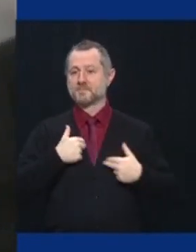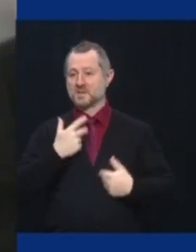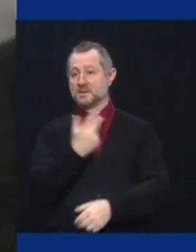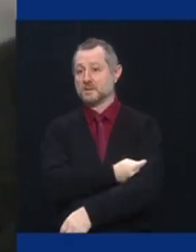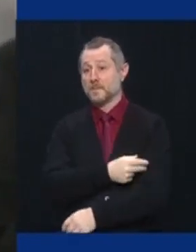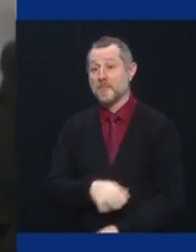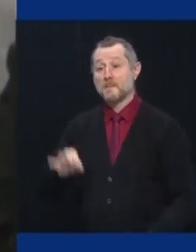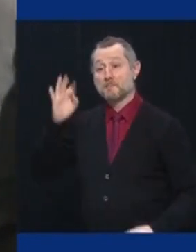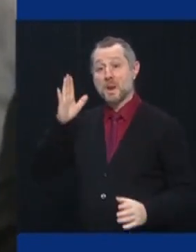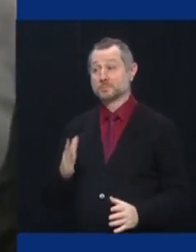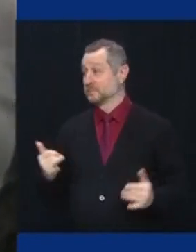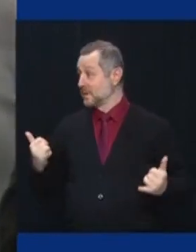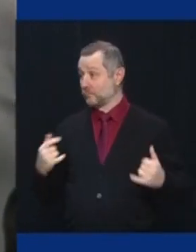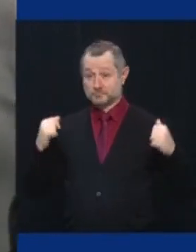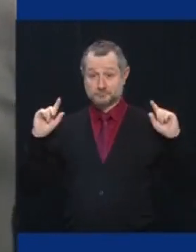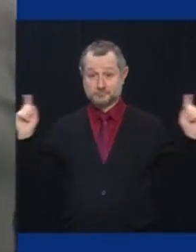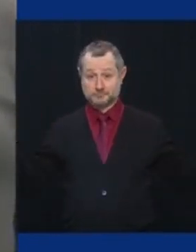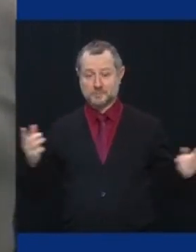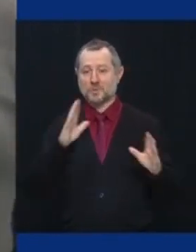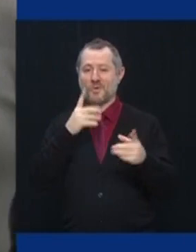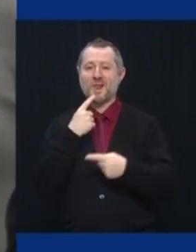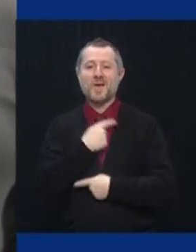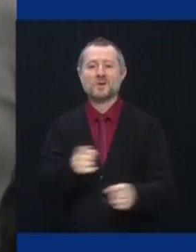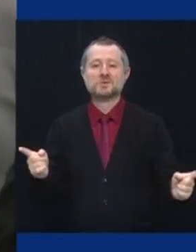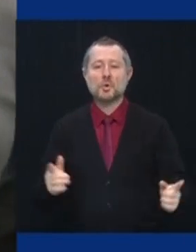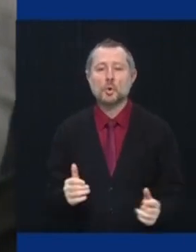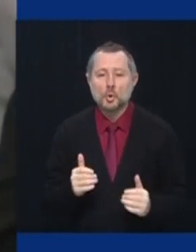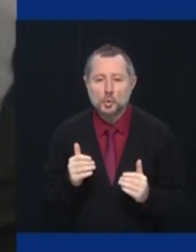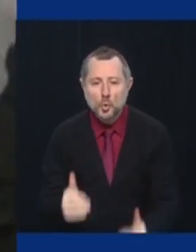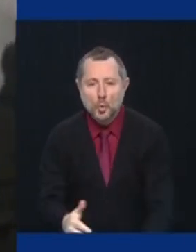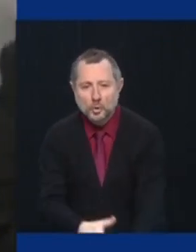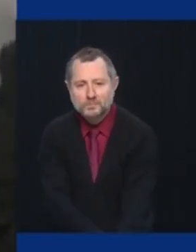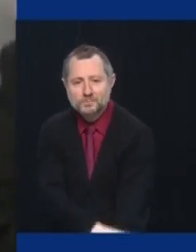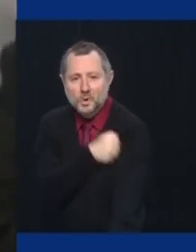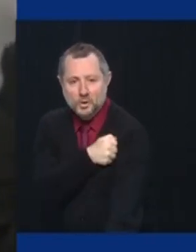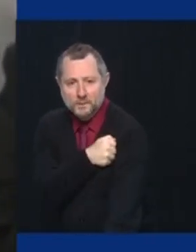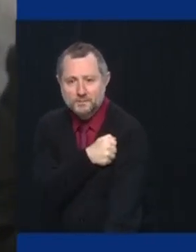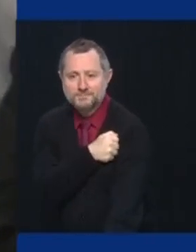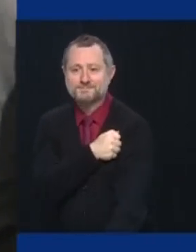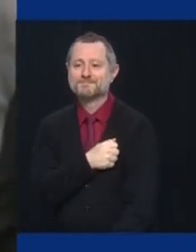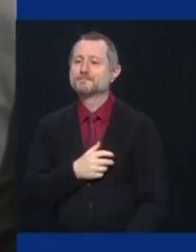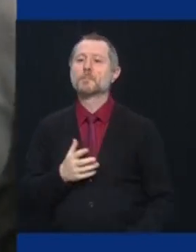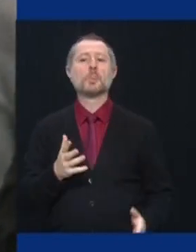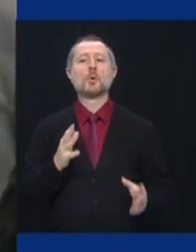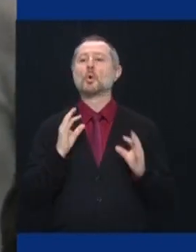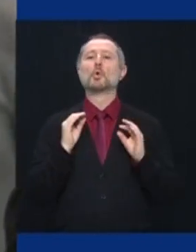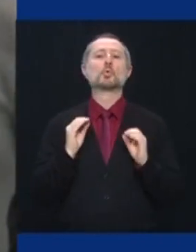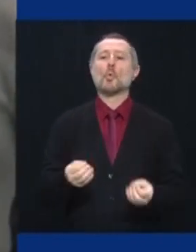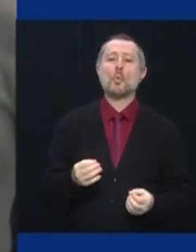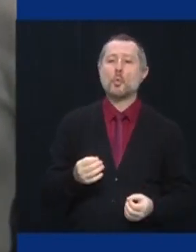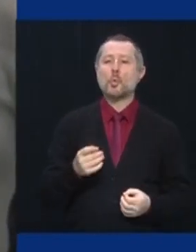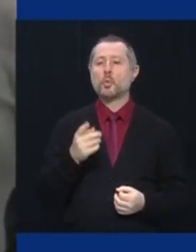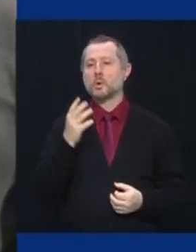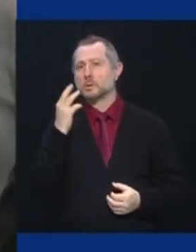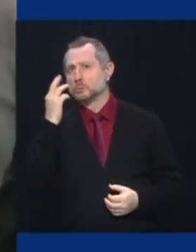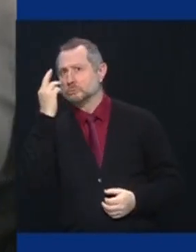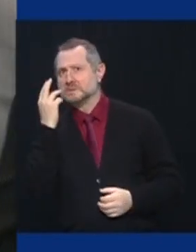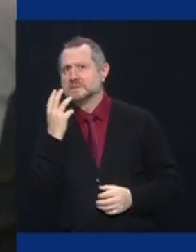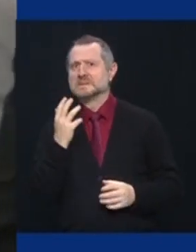DAUGHTERS WHO HAVE TAKEN IT. I AM GOING TO MAKE AN APPOINTMENT, I'M GOING TO TAKE IT. THE PASTORS WHO ARE HERE TODAY